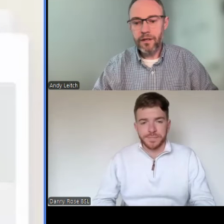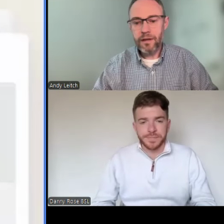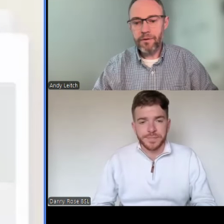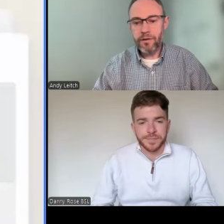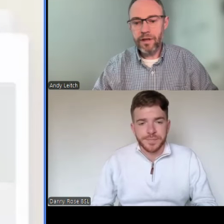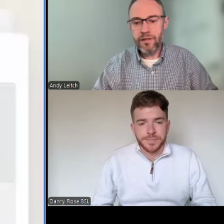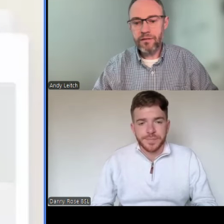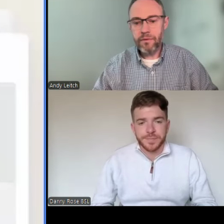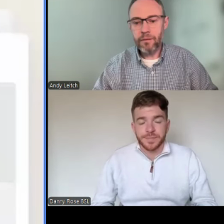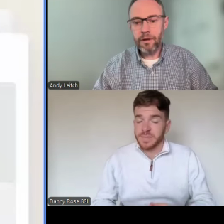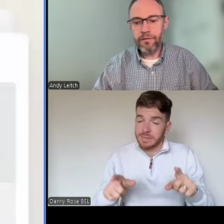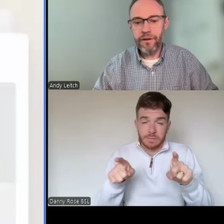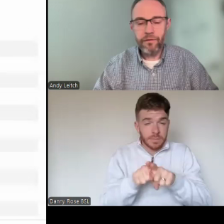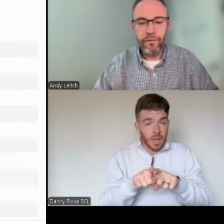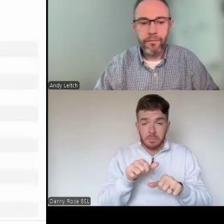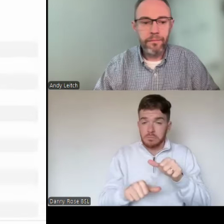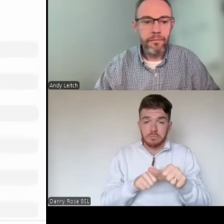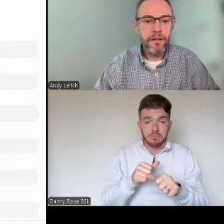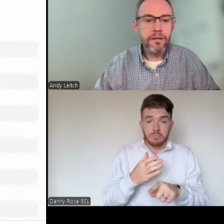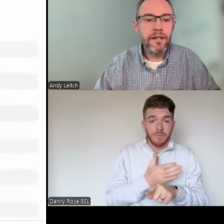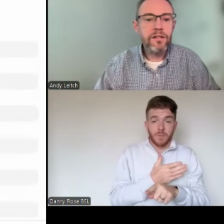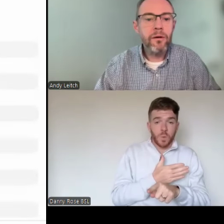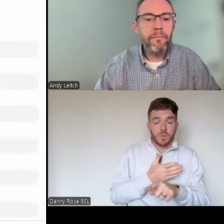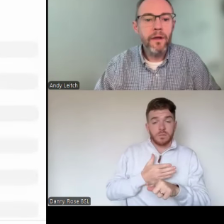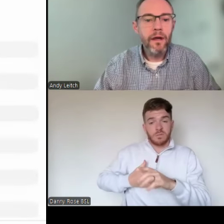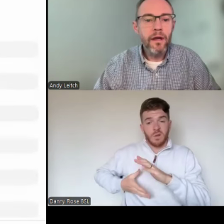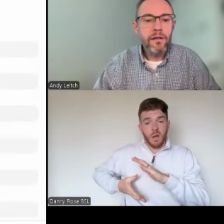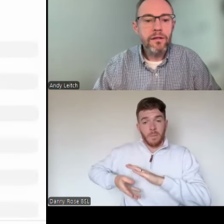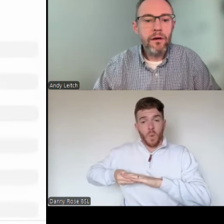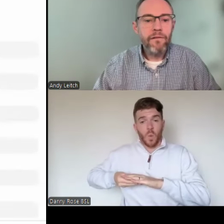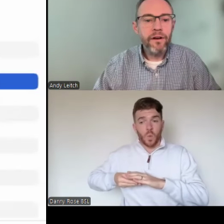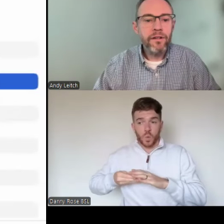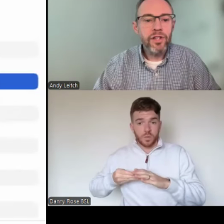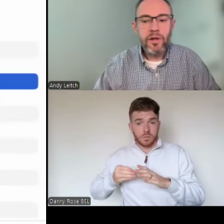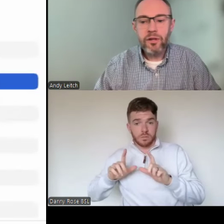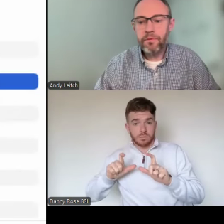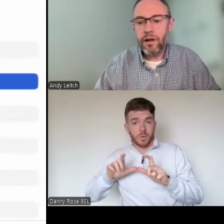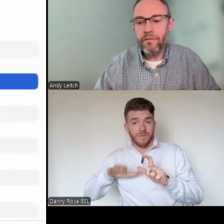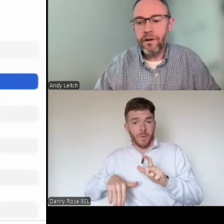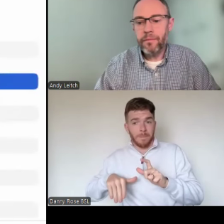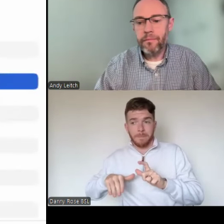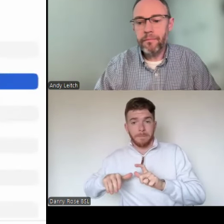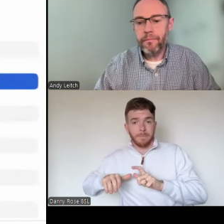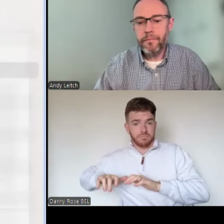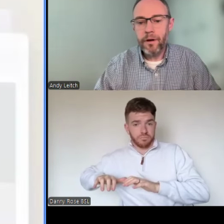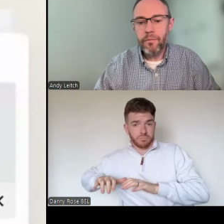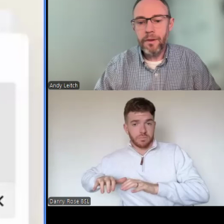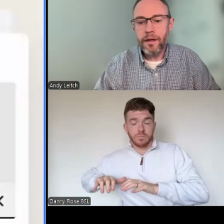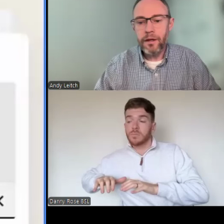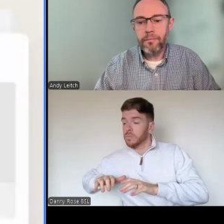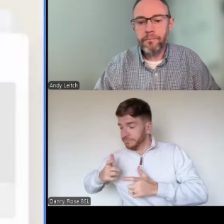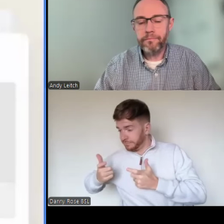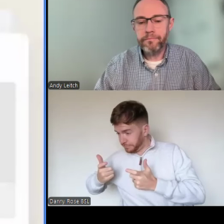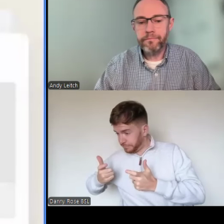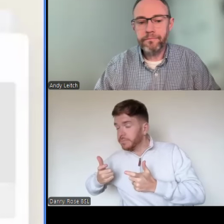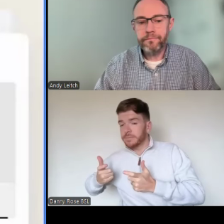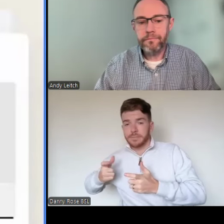Same process, upload the file from my desktop. I find the tuition private, open that up.